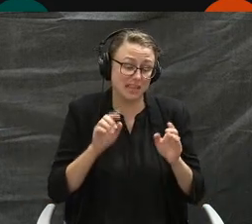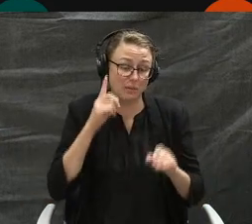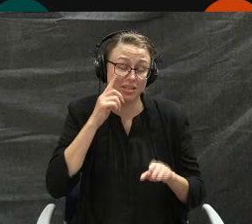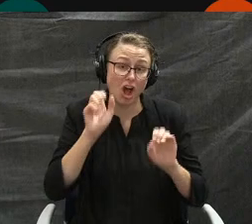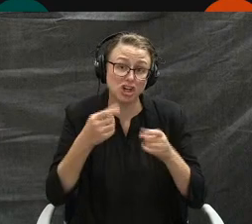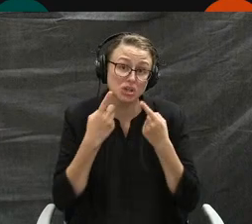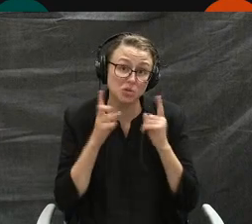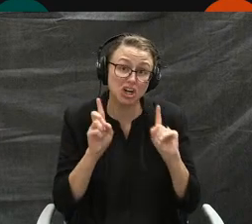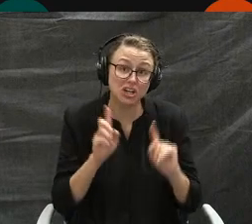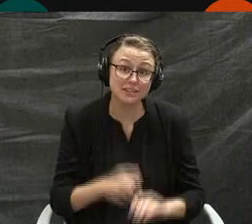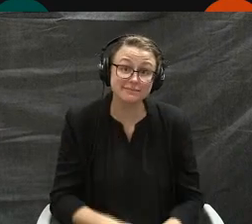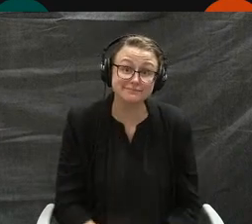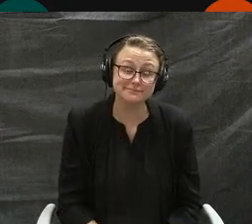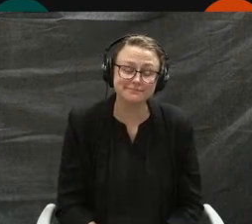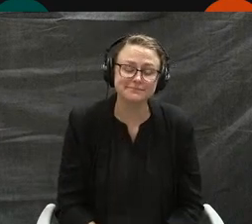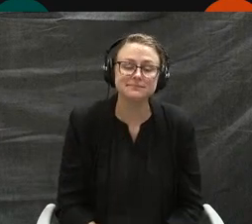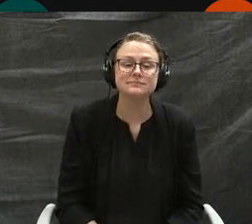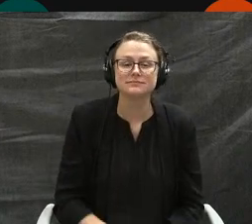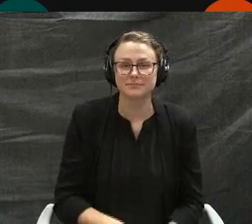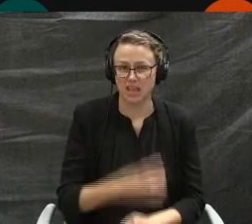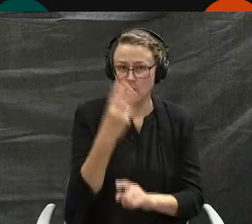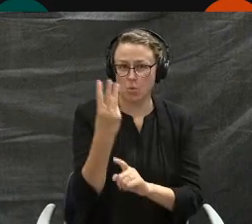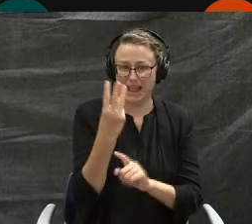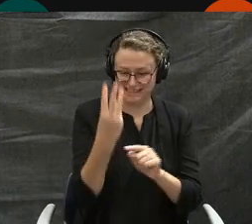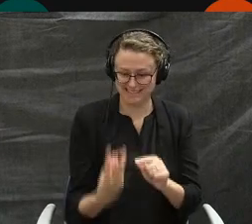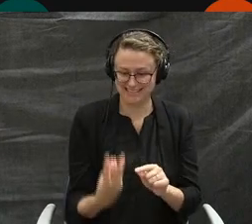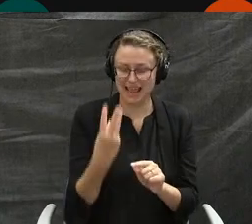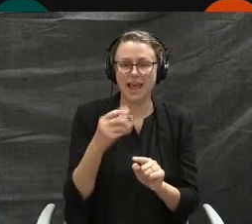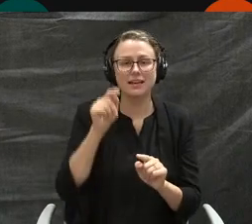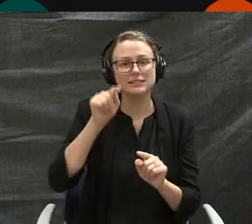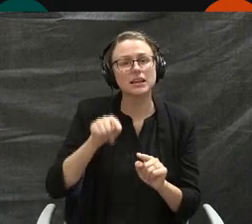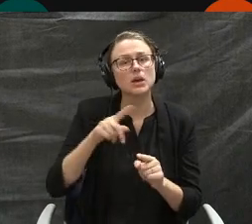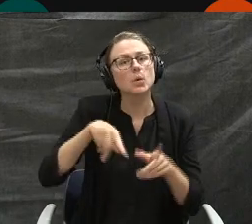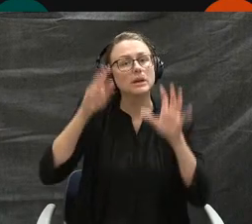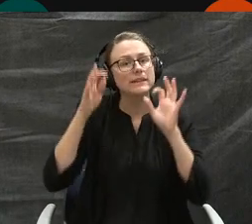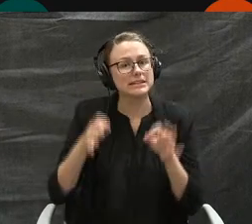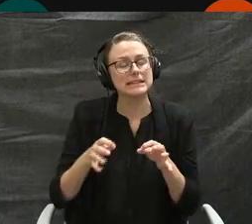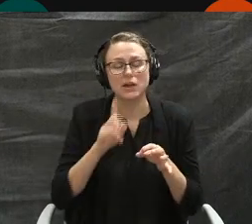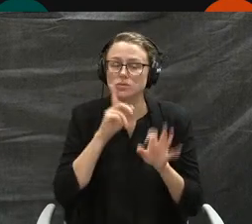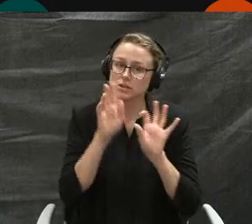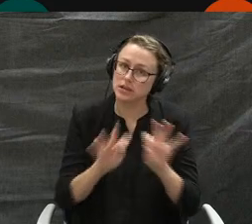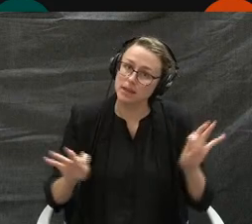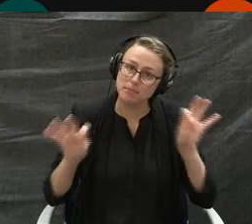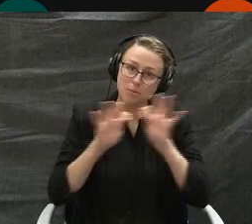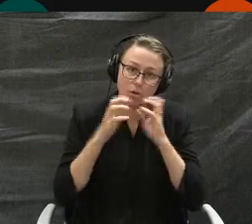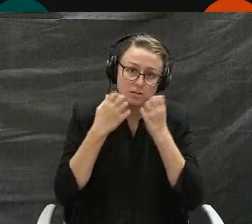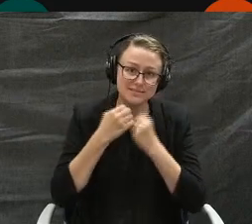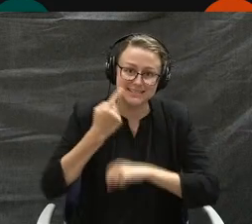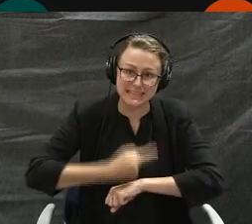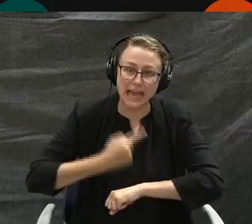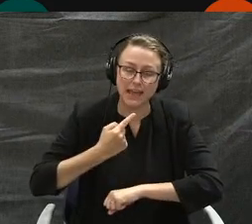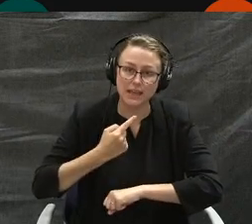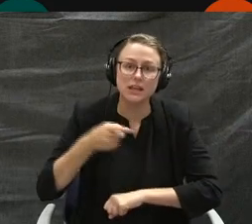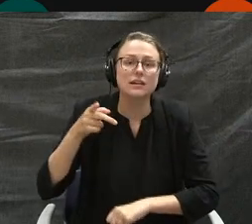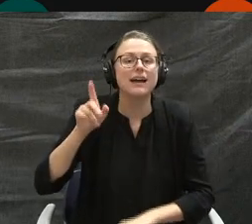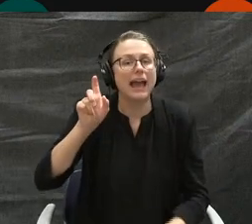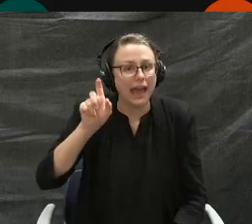could work quite well. Wednesdays it was, we decided was an extremely important day. There has to be an opportunity